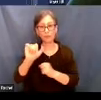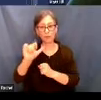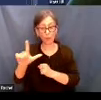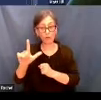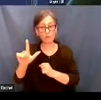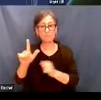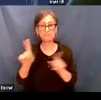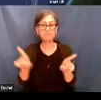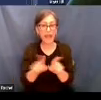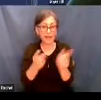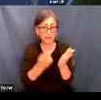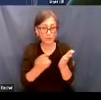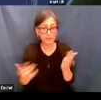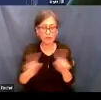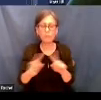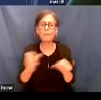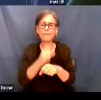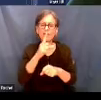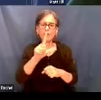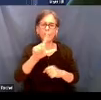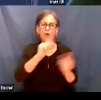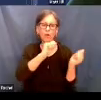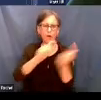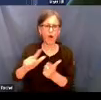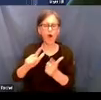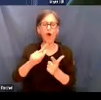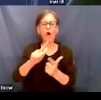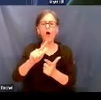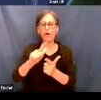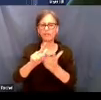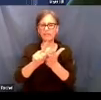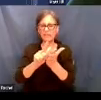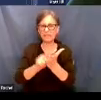but should ensure that all LEA statutory requirements are addressed.